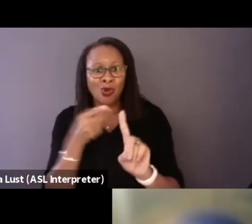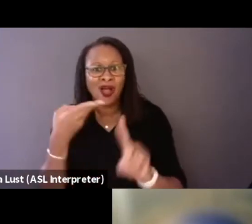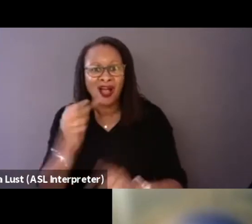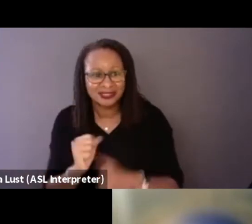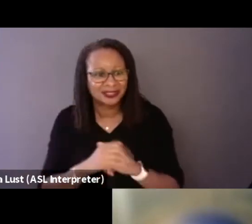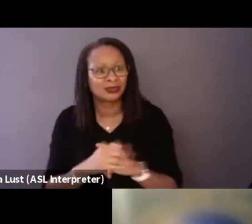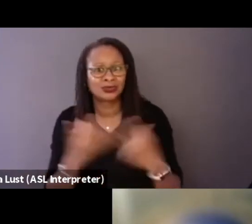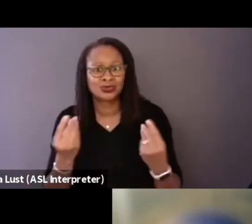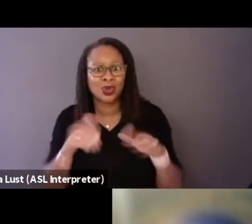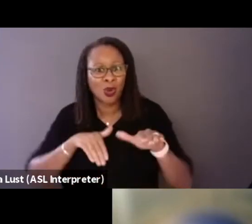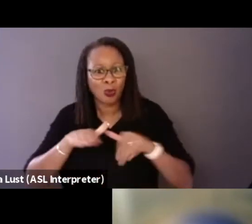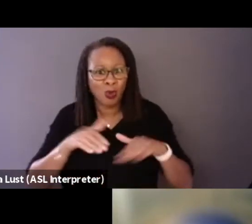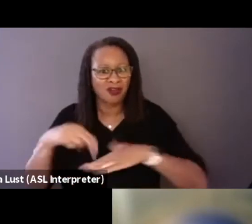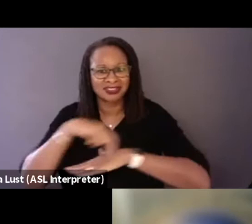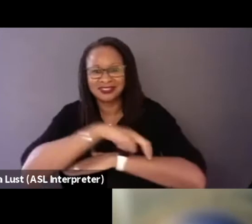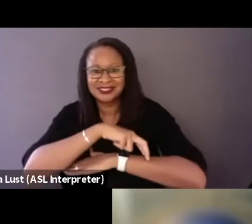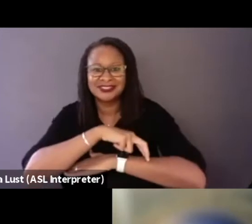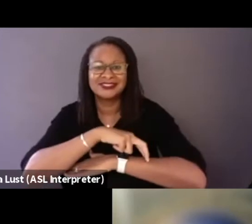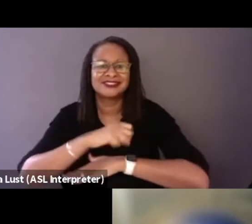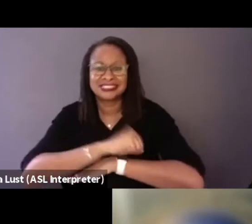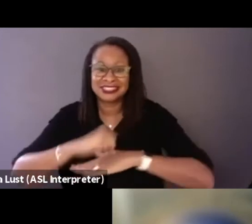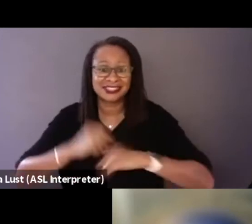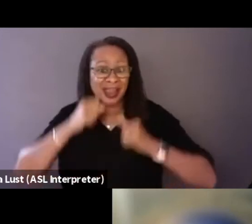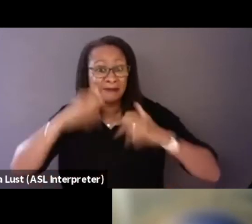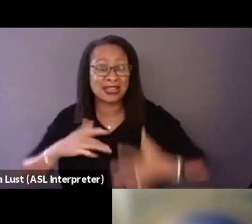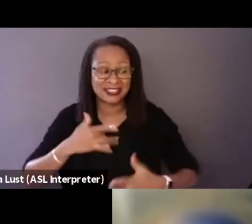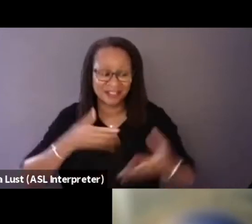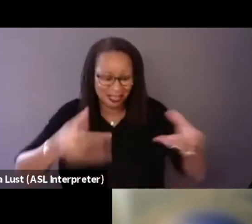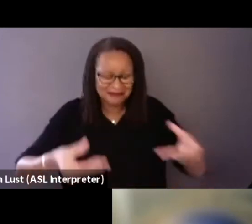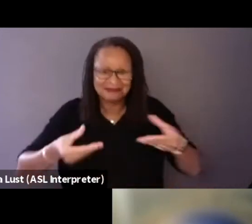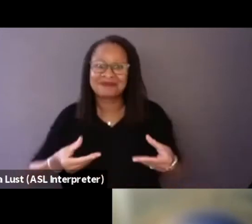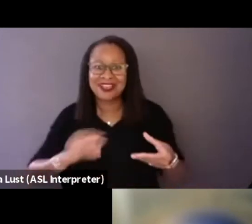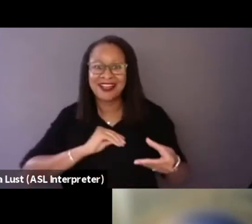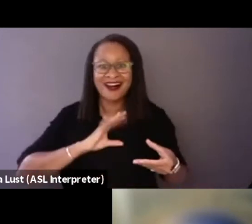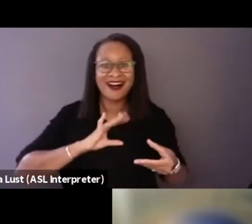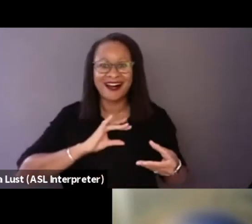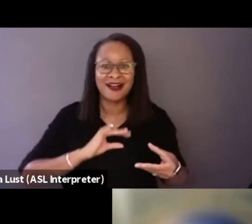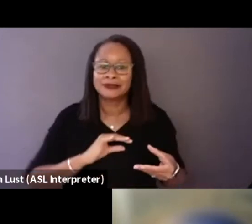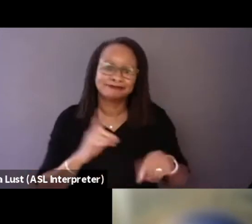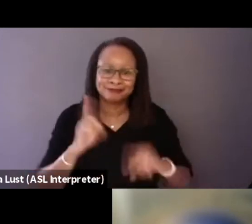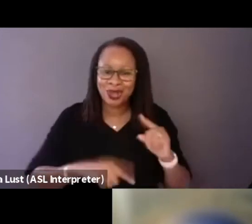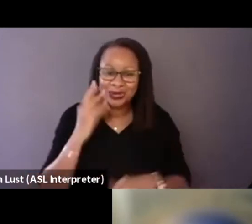to walk the stage and that amazing feeling. And, you know, we weren't able to experience that.